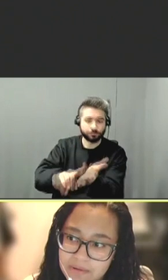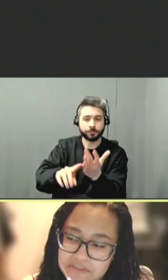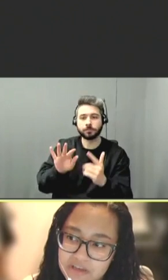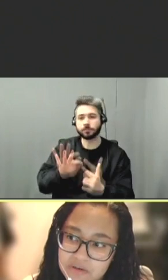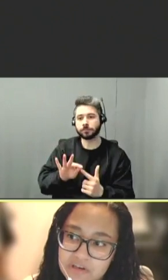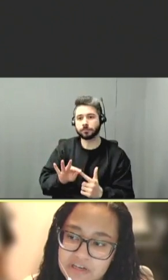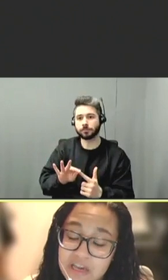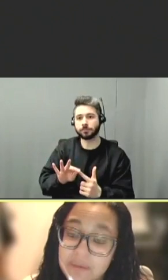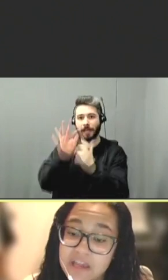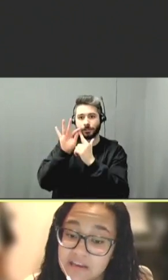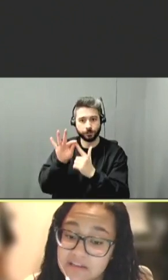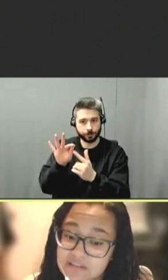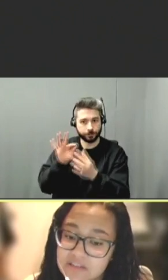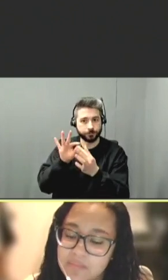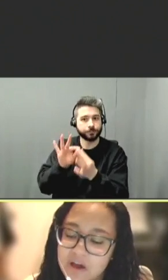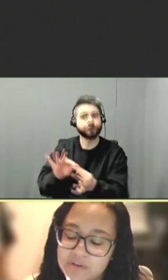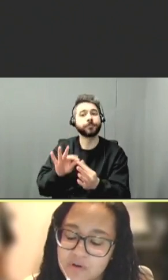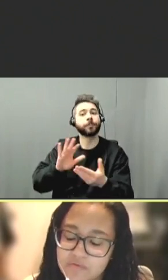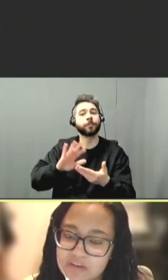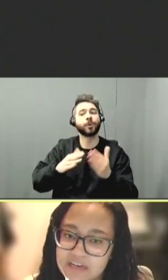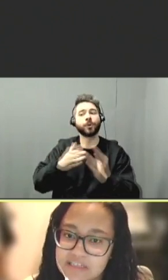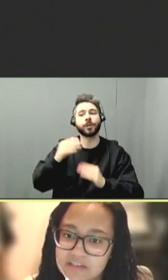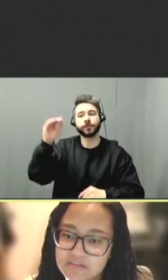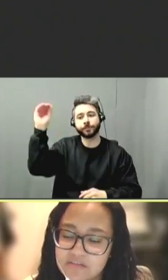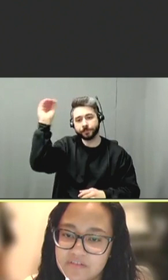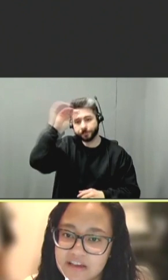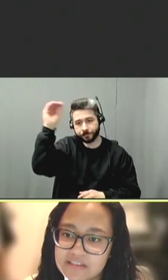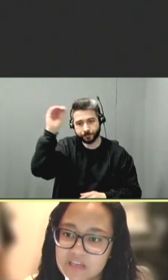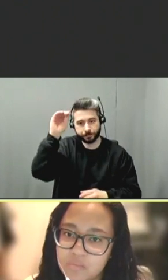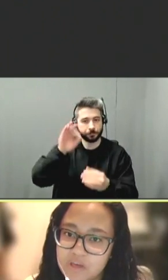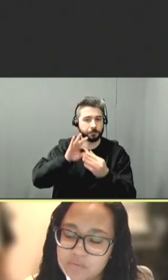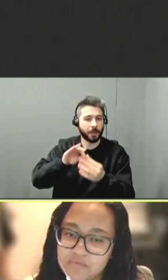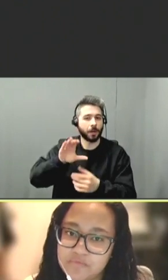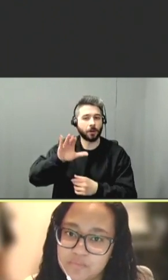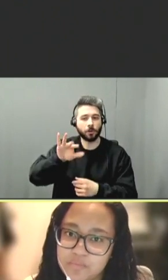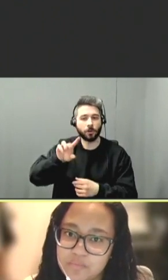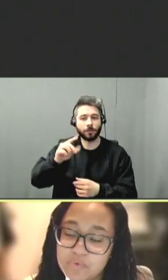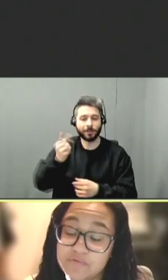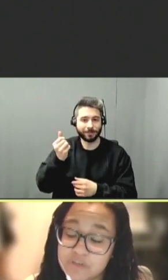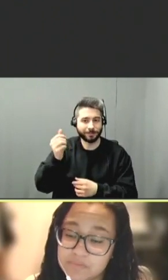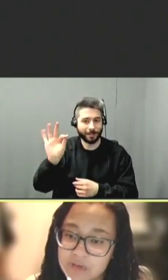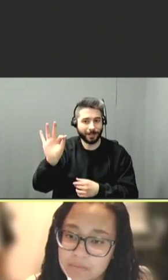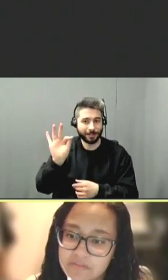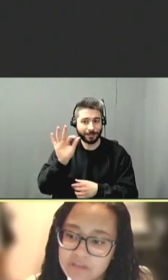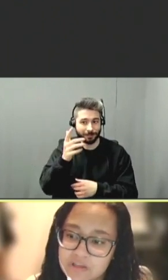about the community opinions about the COVID-19 vaccine when it was first becoming available,